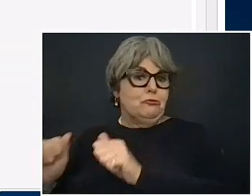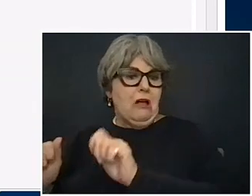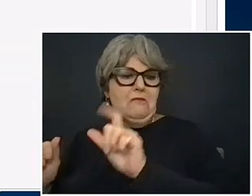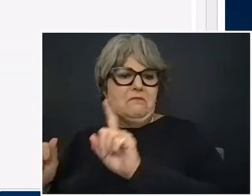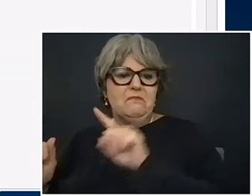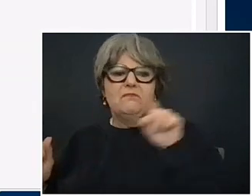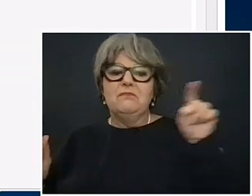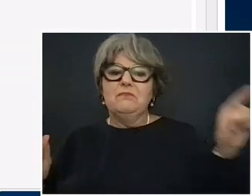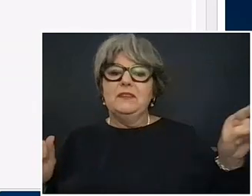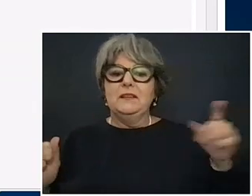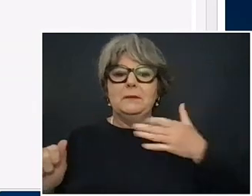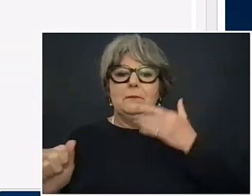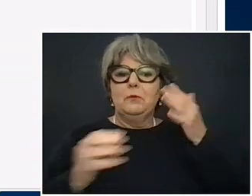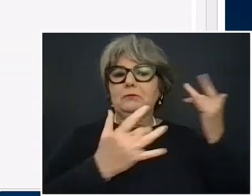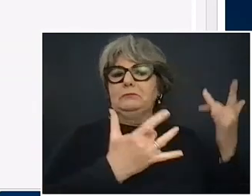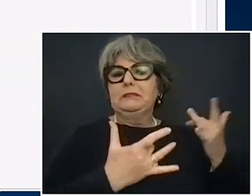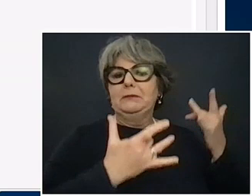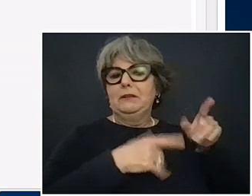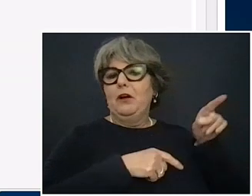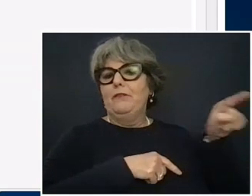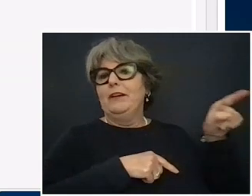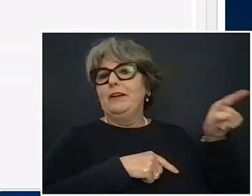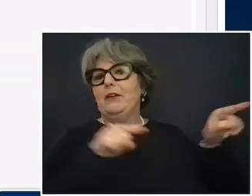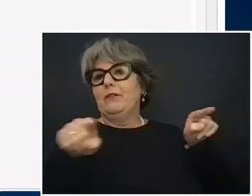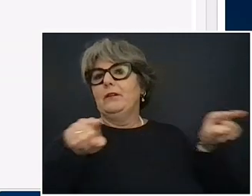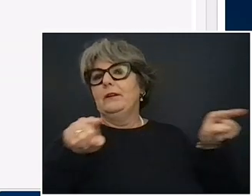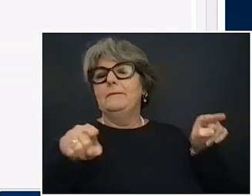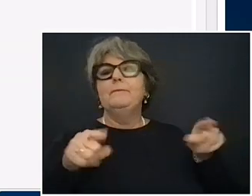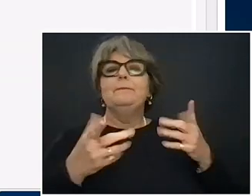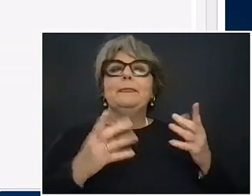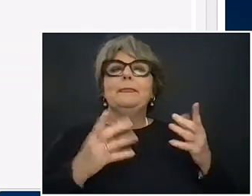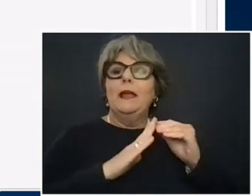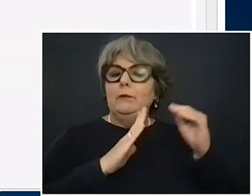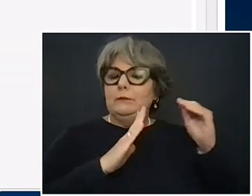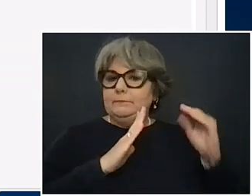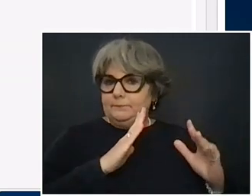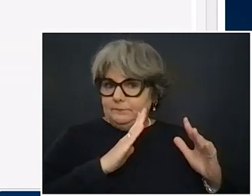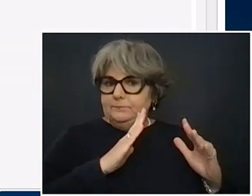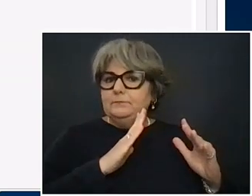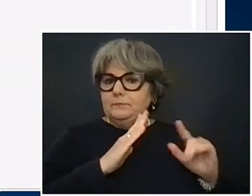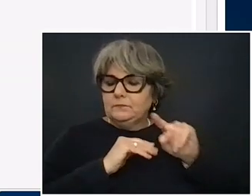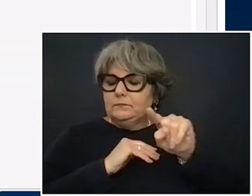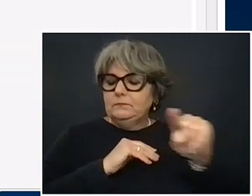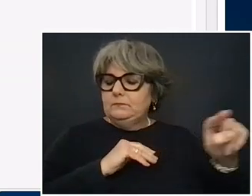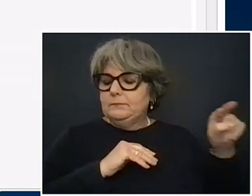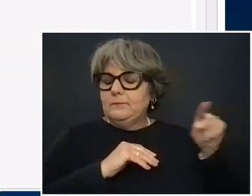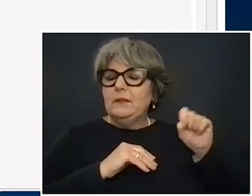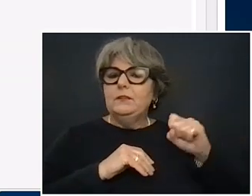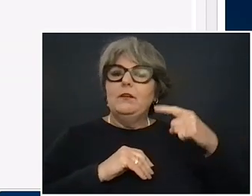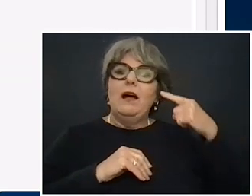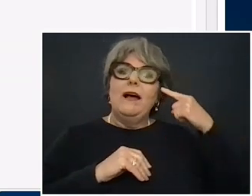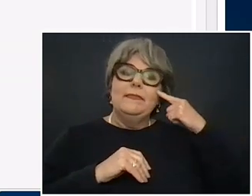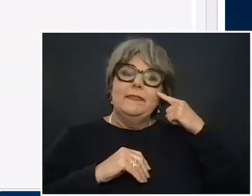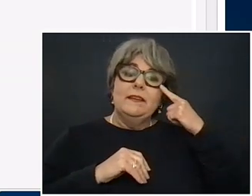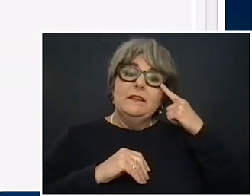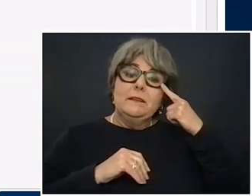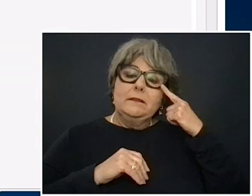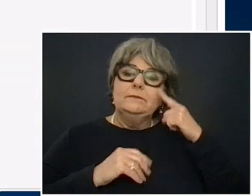more sympathetic to me and my students elsewhere. So I think we should cut off